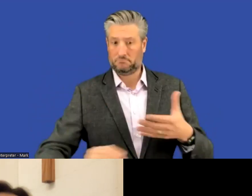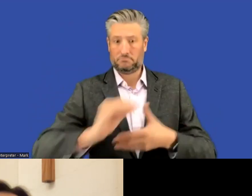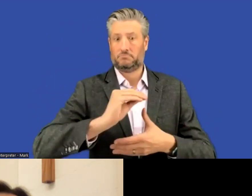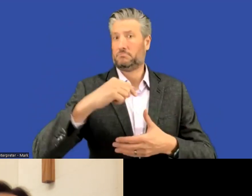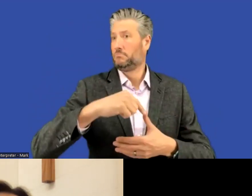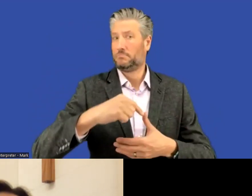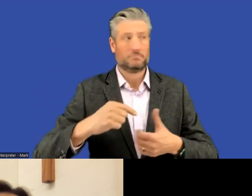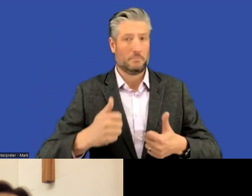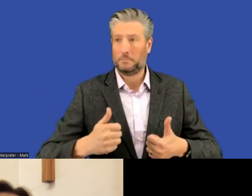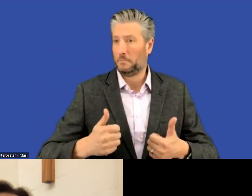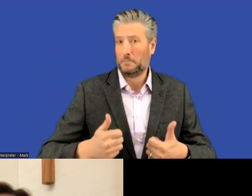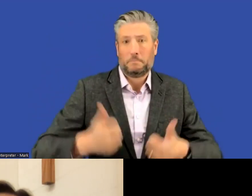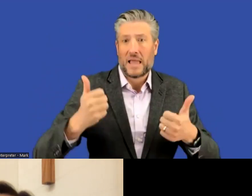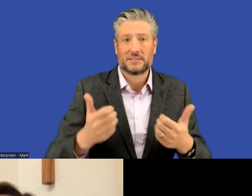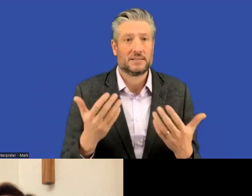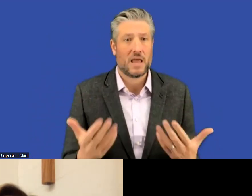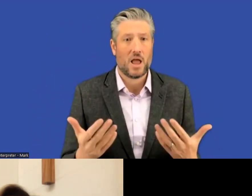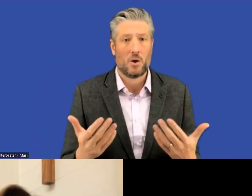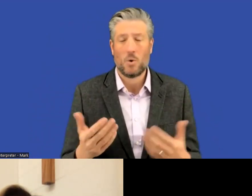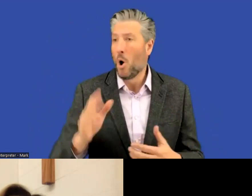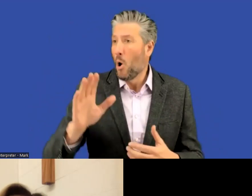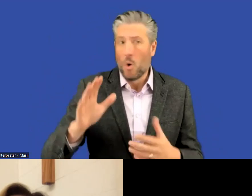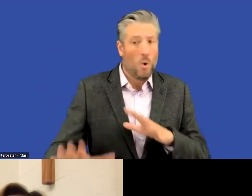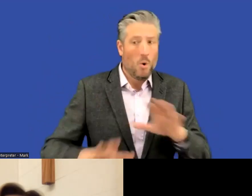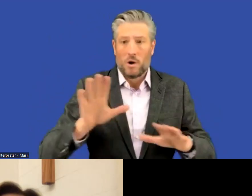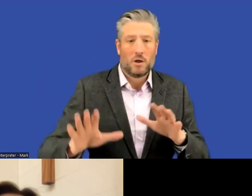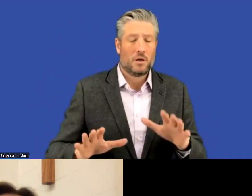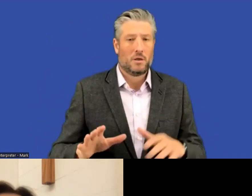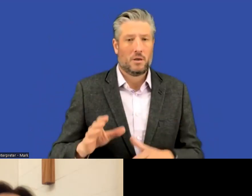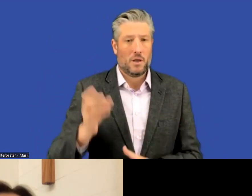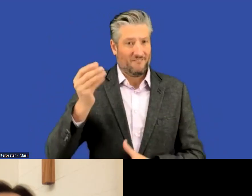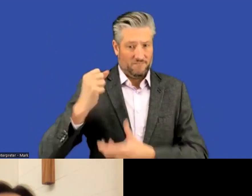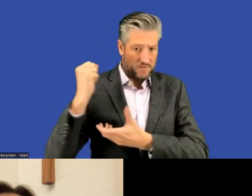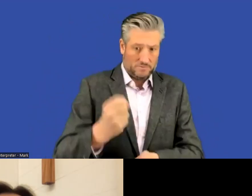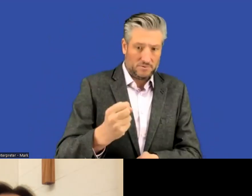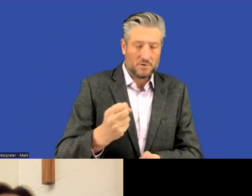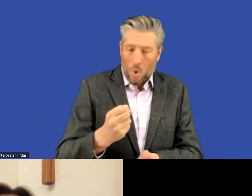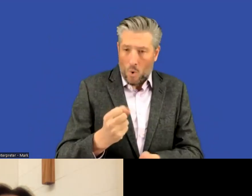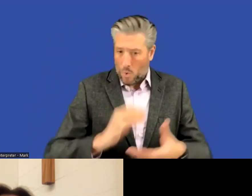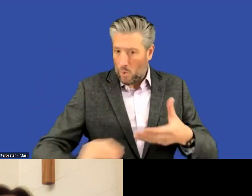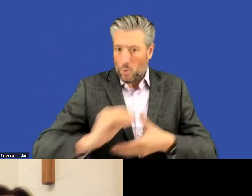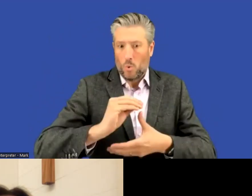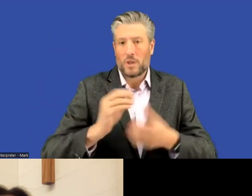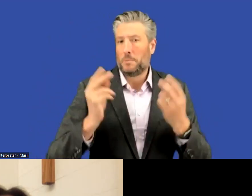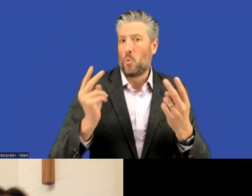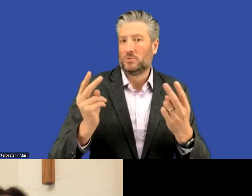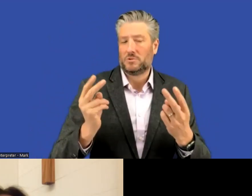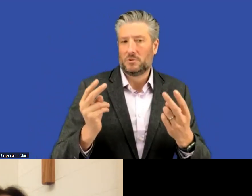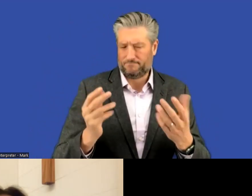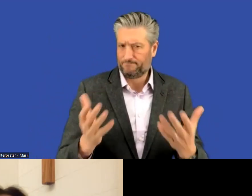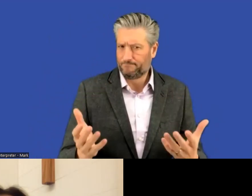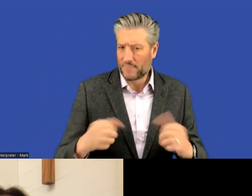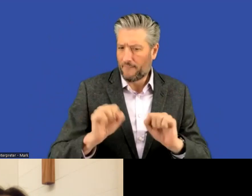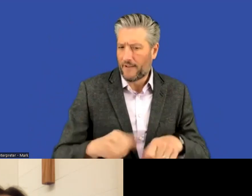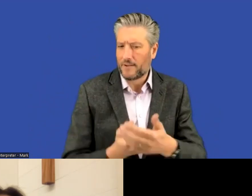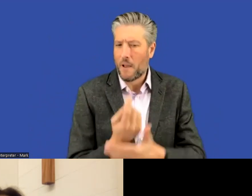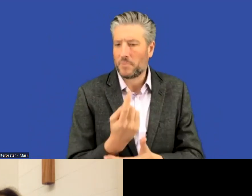It becomes something really important, but we still don't have anyone who really wants